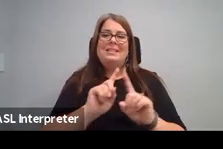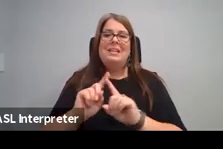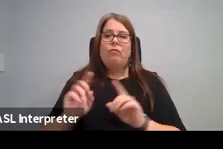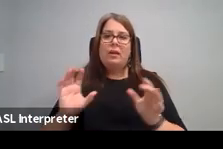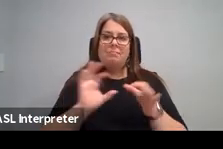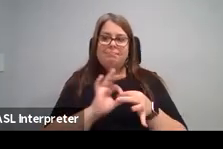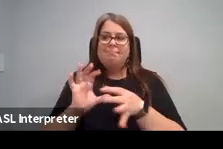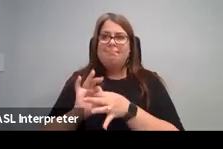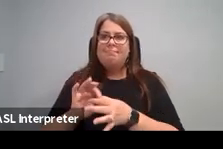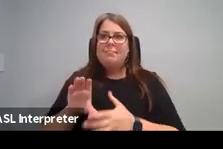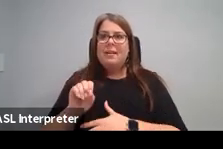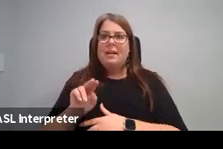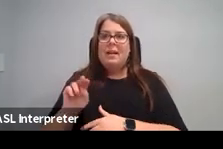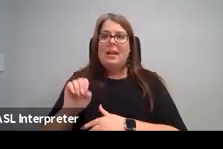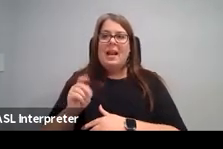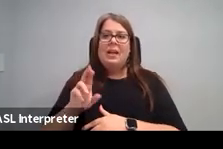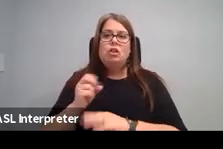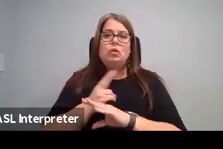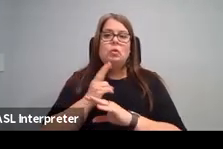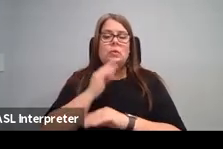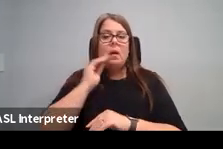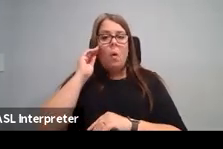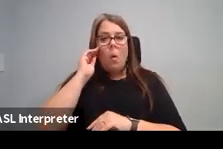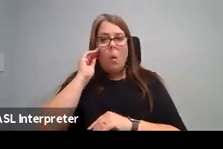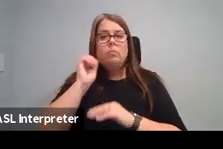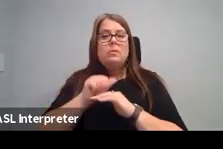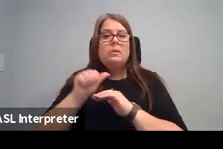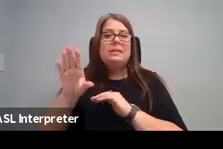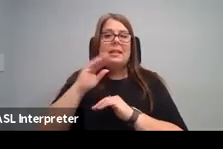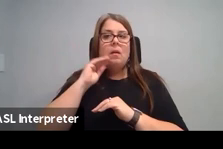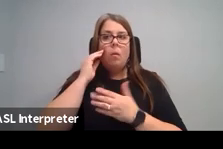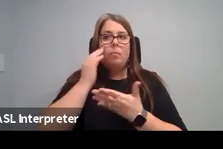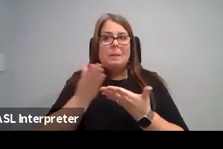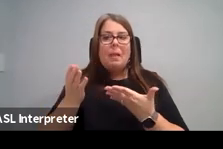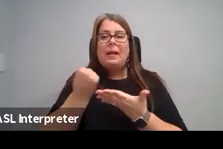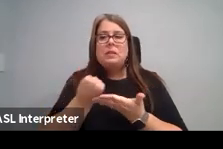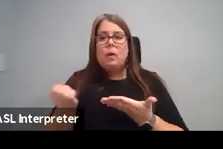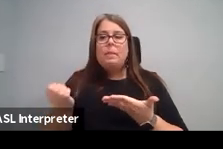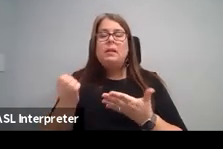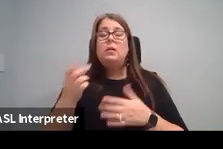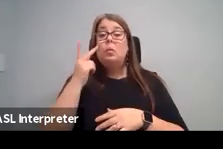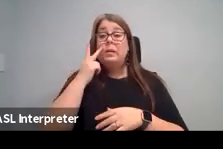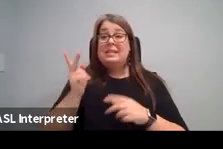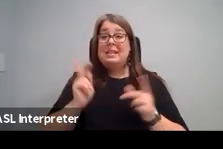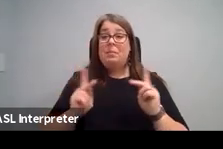Jewyl Alderson Clarke, SDCOE: At home, and so you can send those supplies home equipment home. We also see folks, putting together. Other kits like